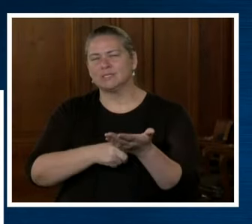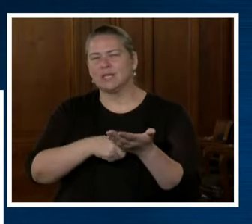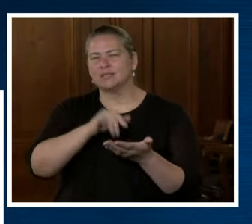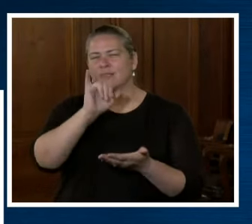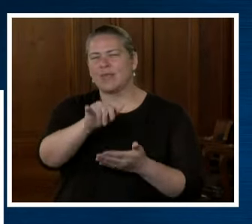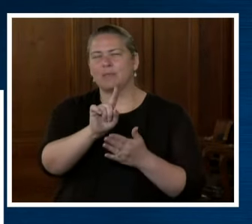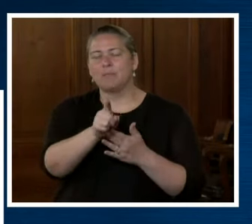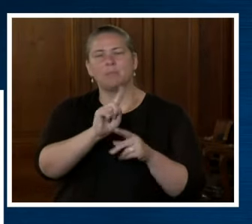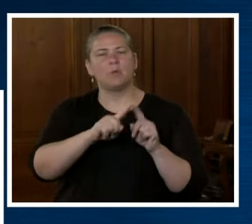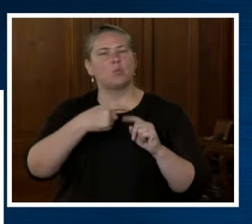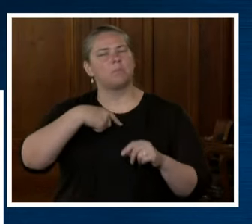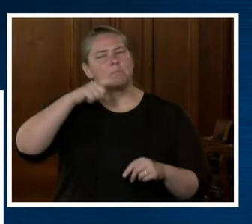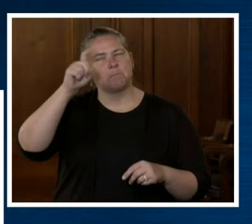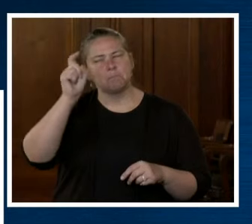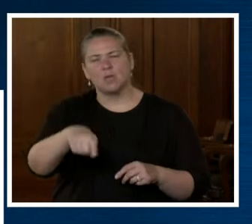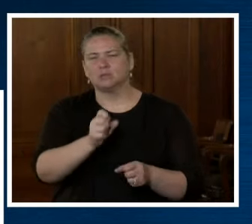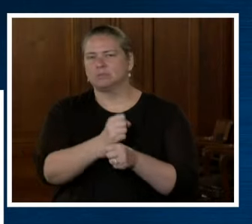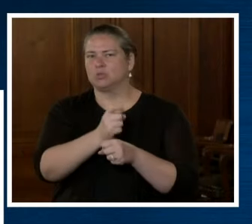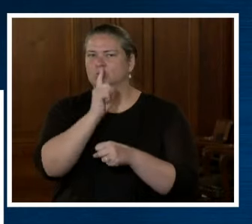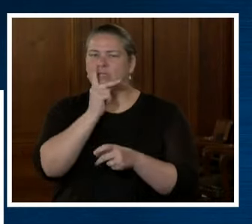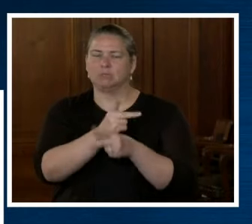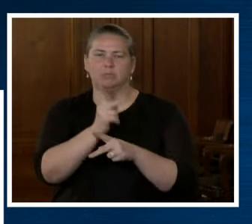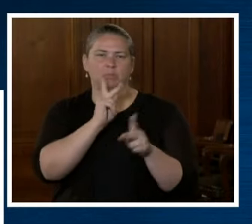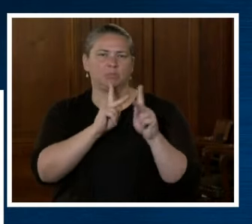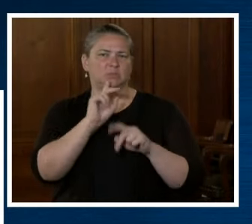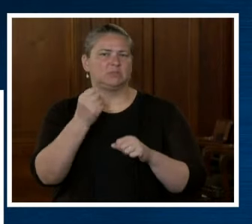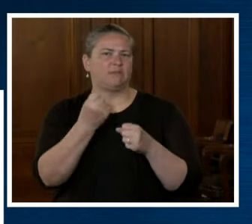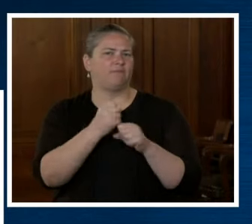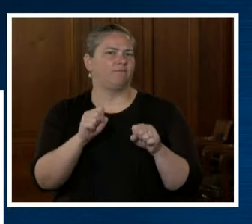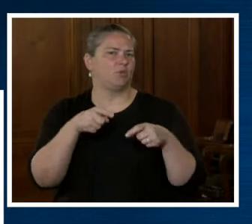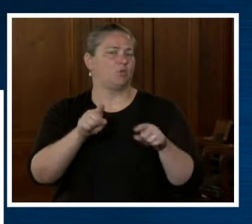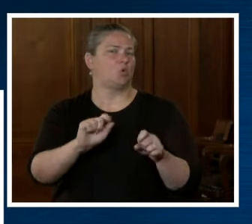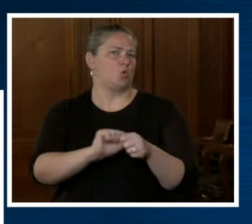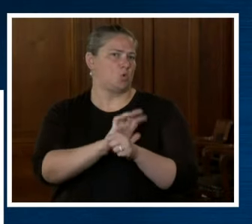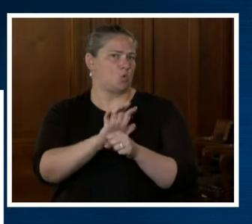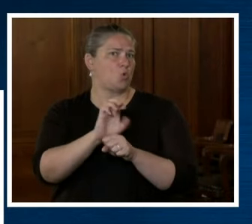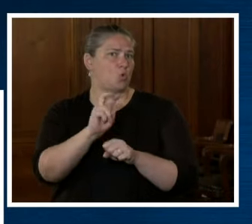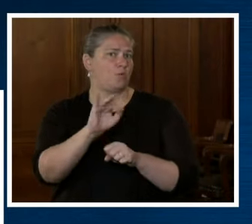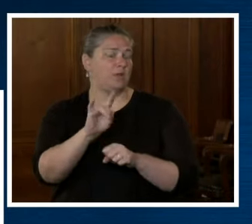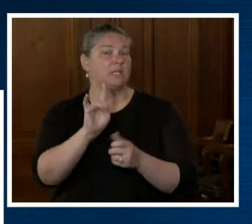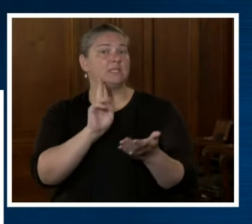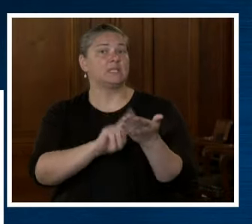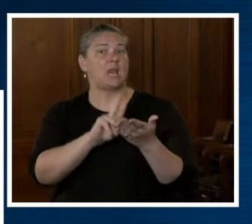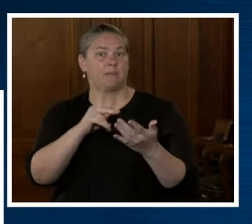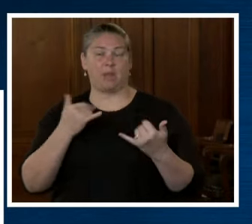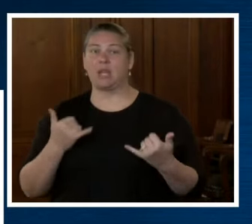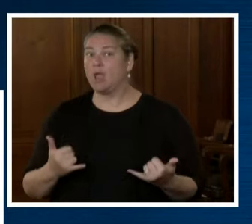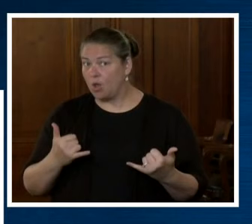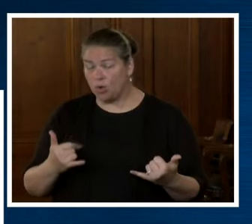I KNOW IT'S SEEKING JUSTICE IN THIS PARTICULAR CASE OF BREONNA